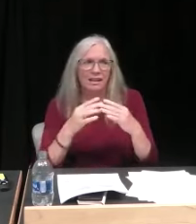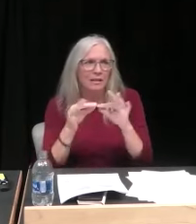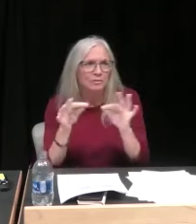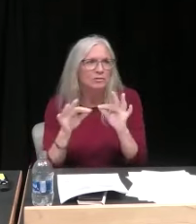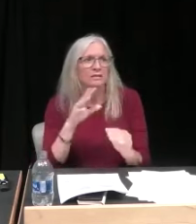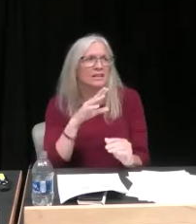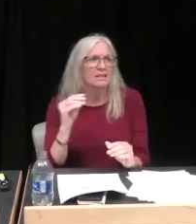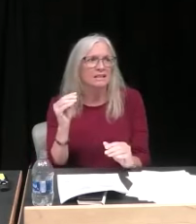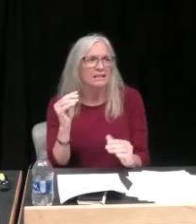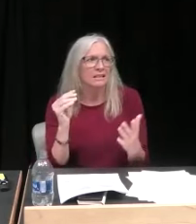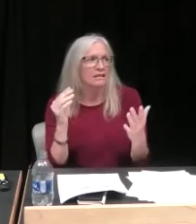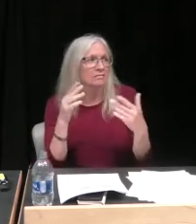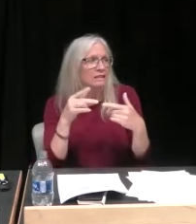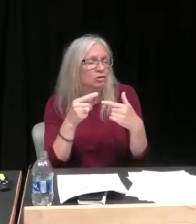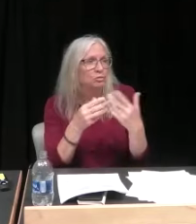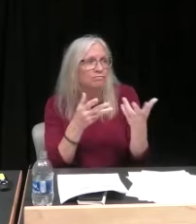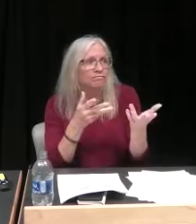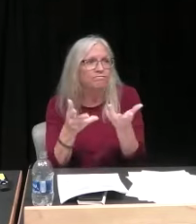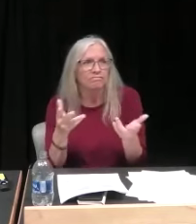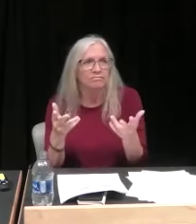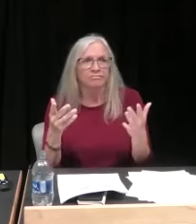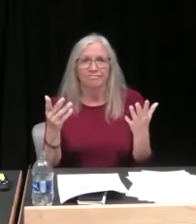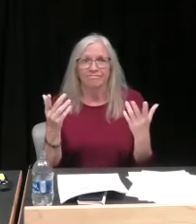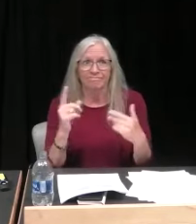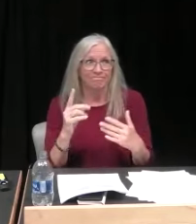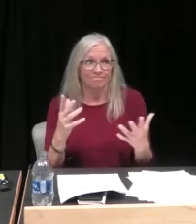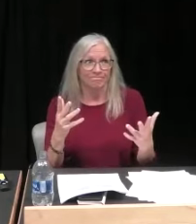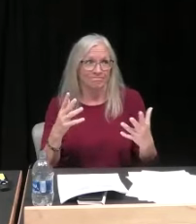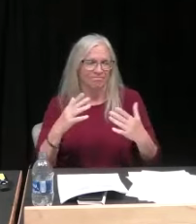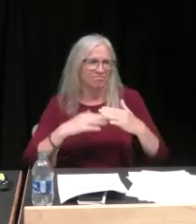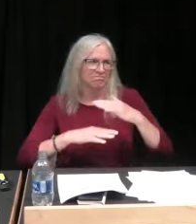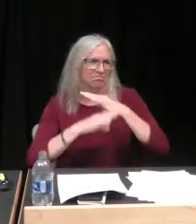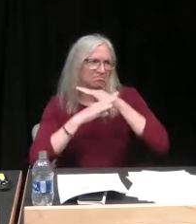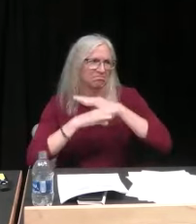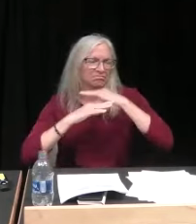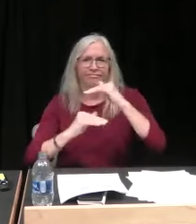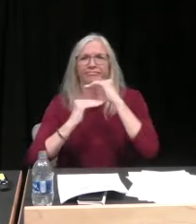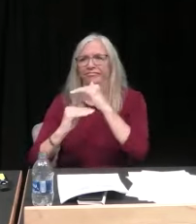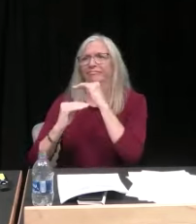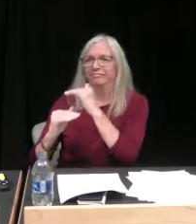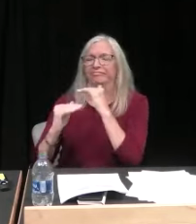this panel today trying to encapsulate all the diversity that exists there like we can see that